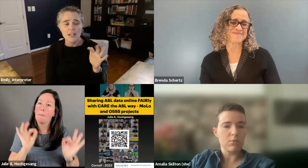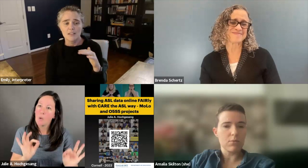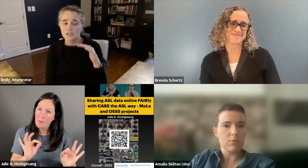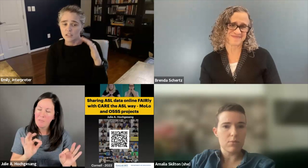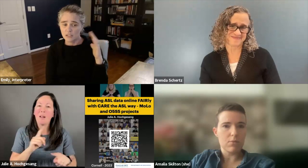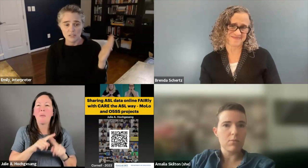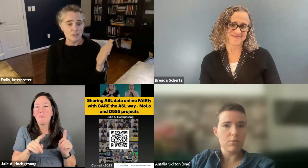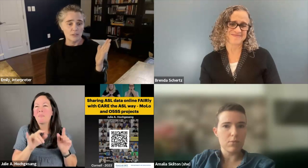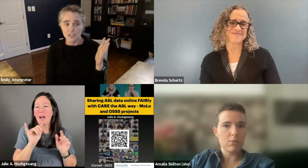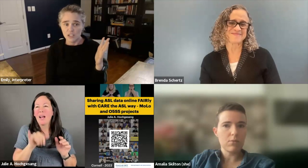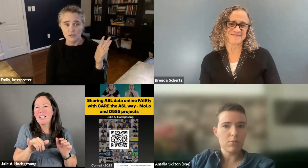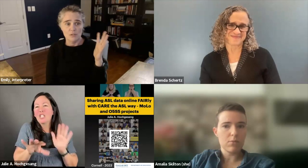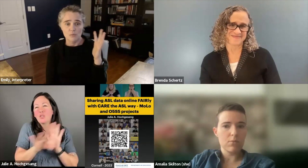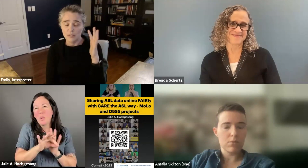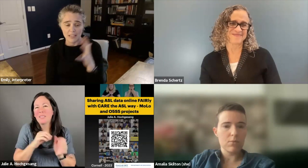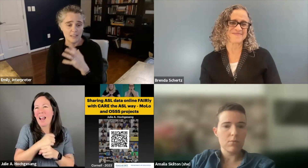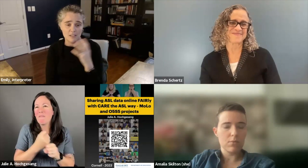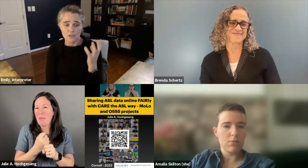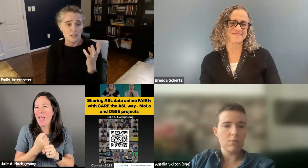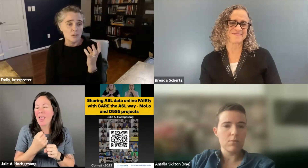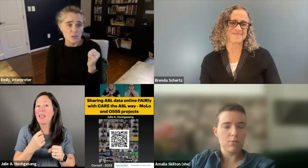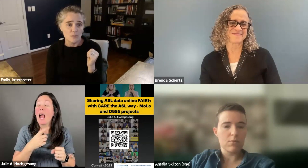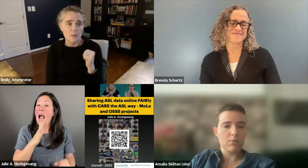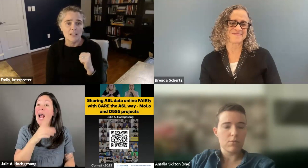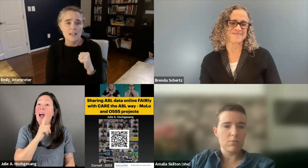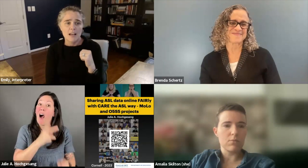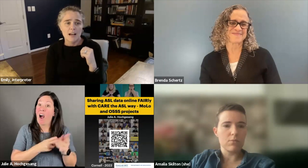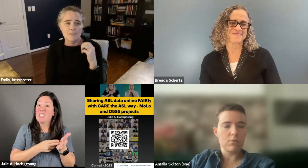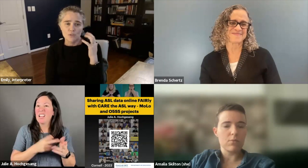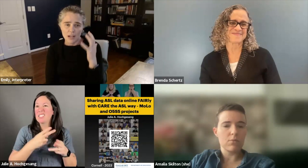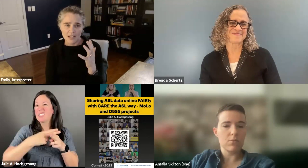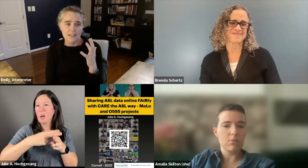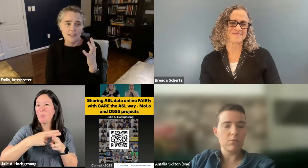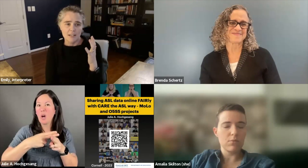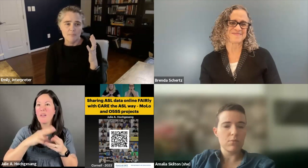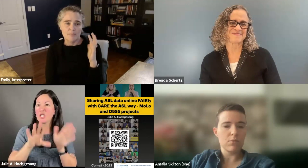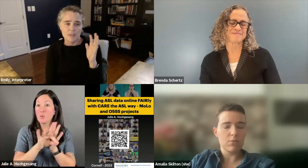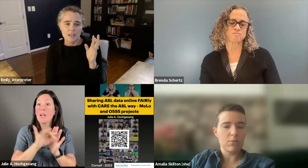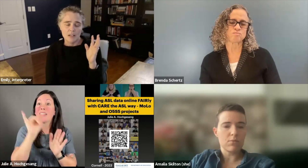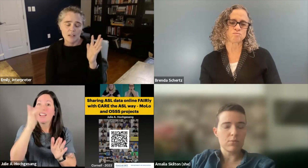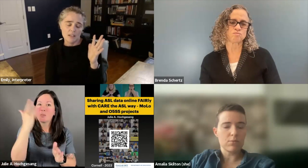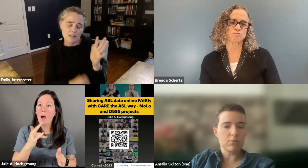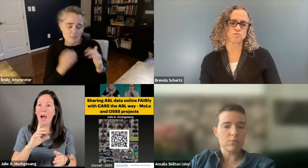there's a slew of issues related to using YouTube but I've tried my